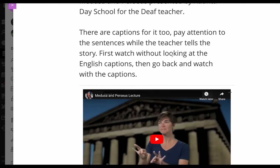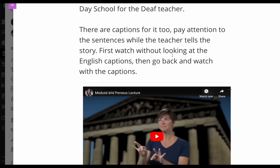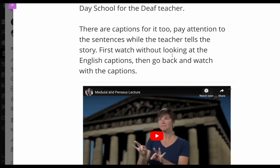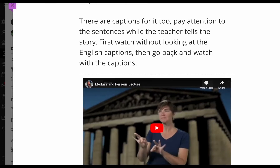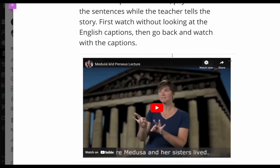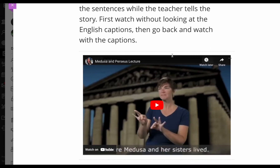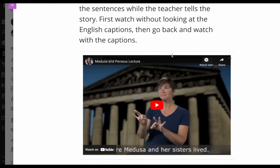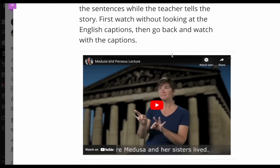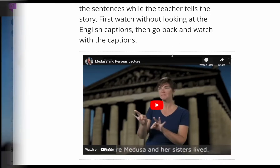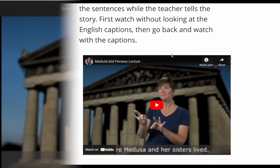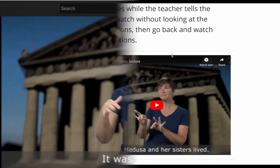[For the viewer: the video has captions]